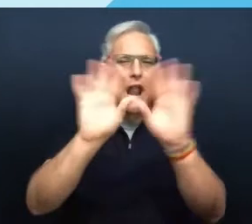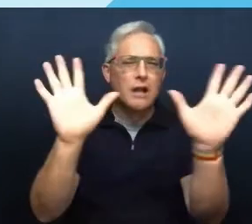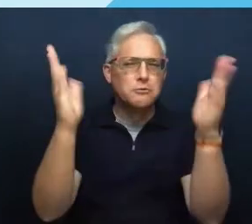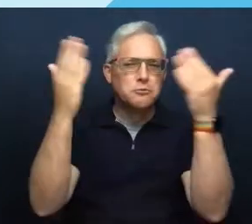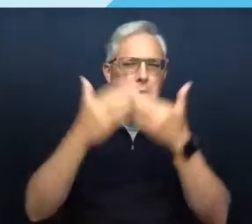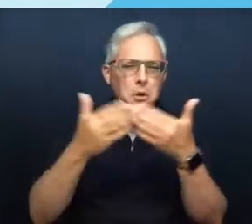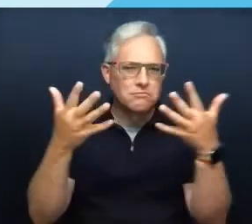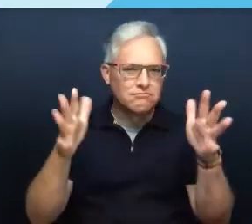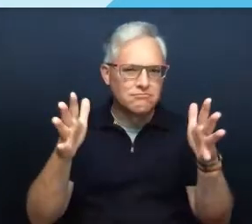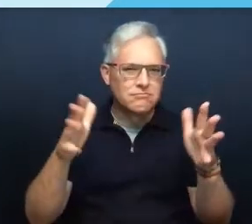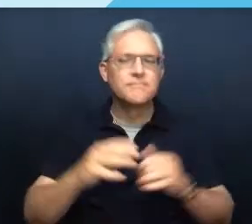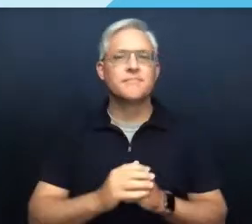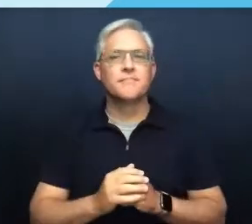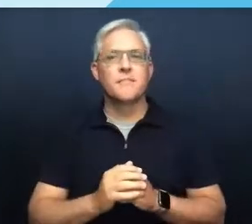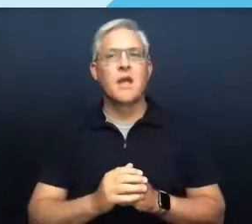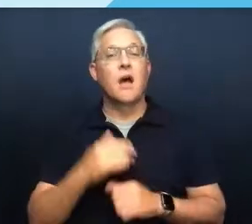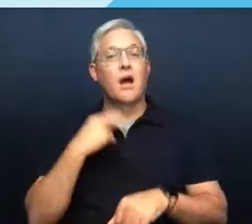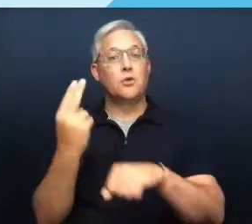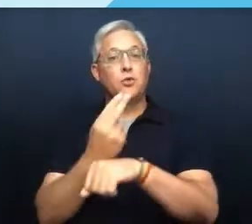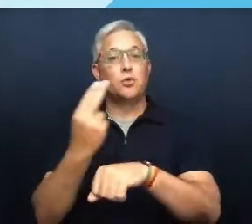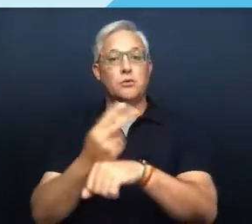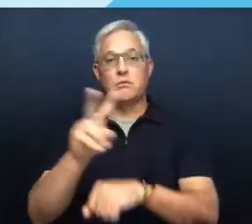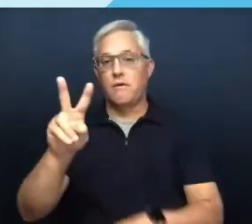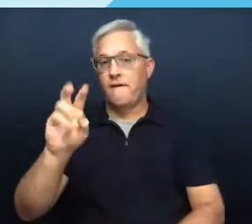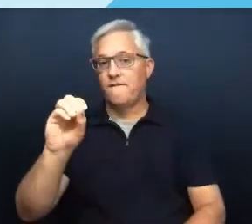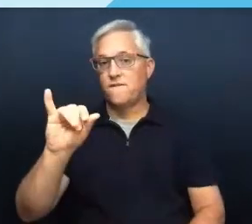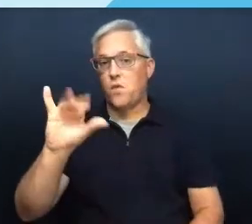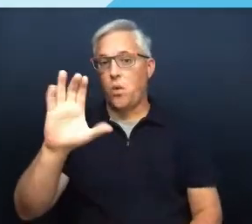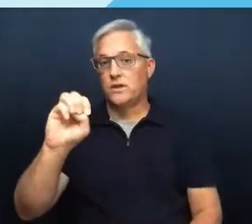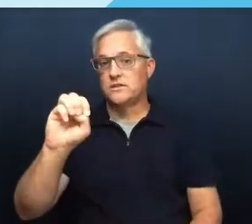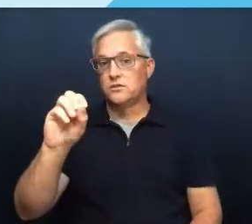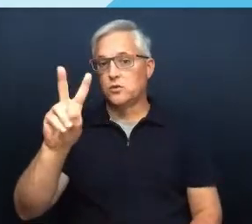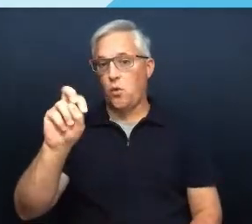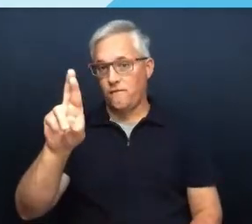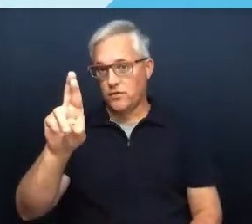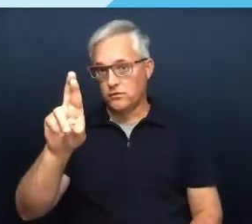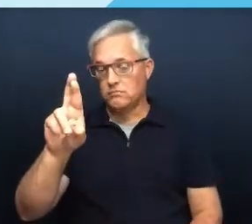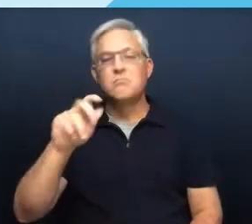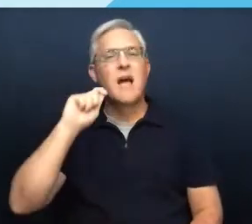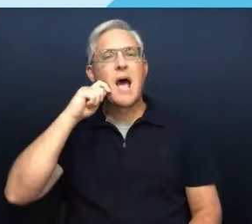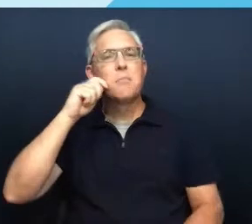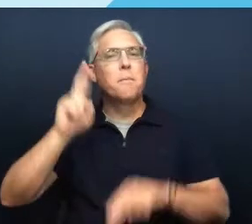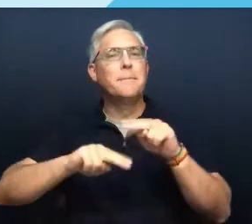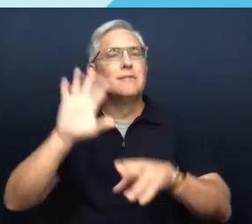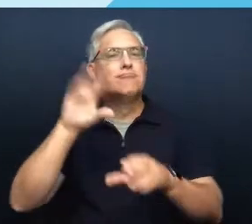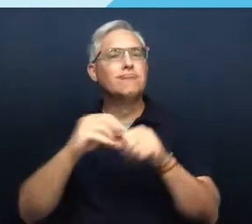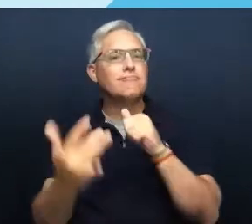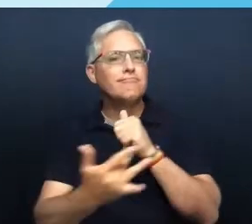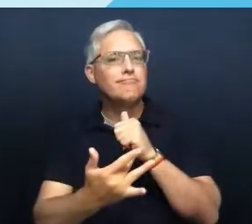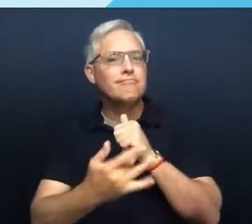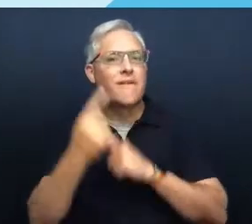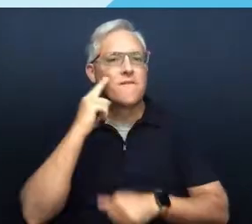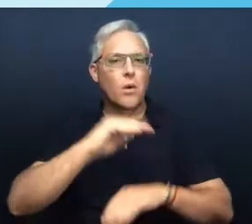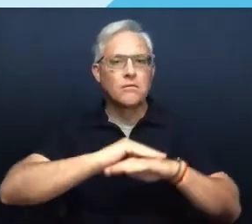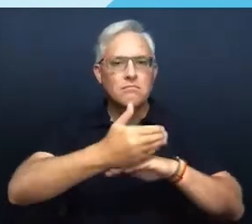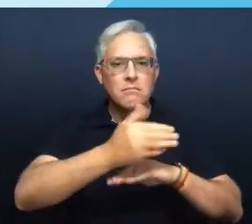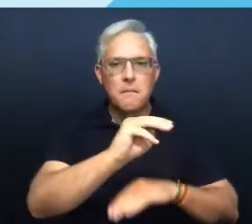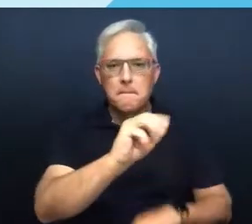on Mac, iPad and iPhone. I worked for the Fort McMurray Catholic school division as their